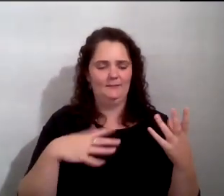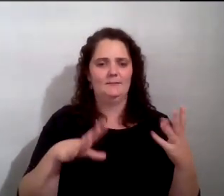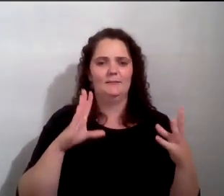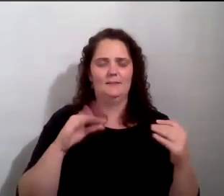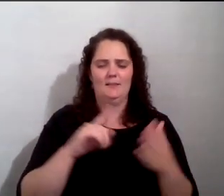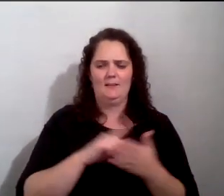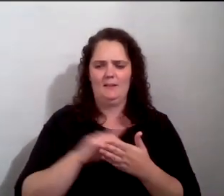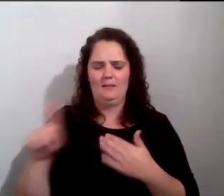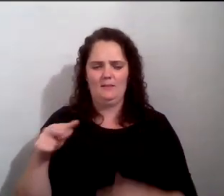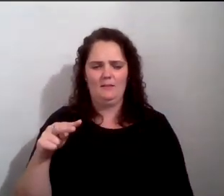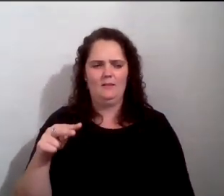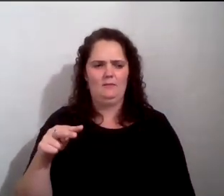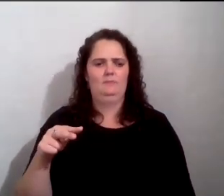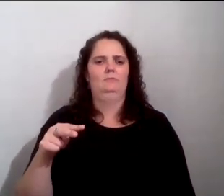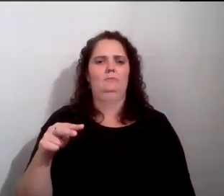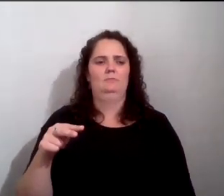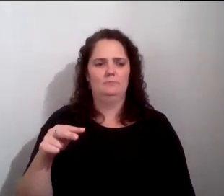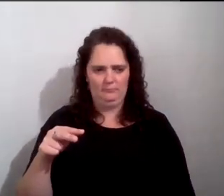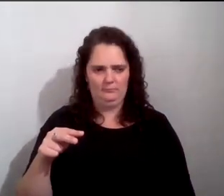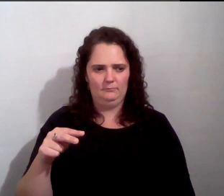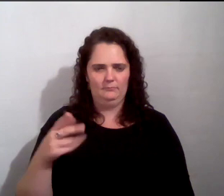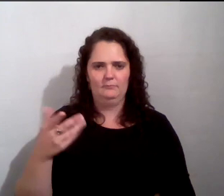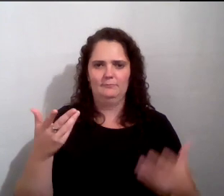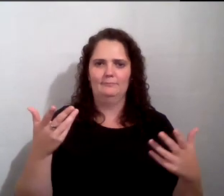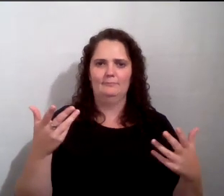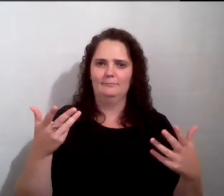you think oh my god, I've accidentally made a Warhol. So